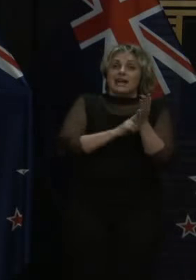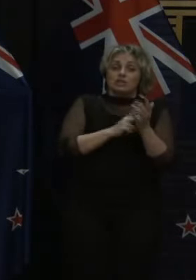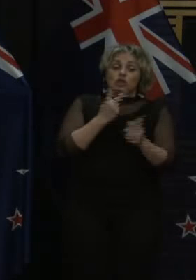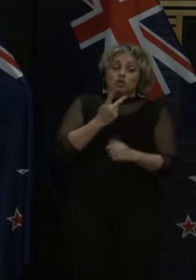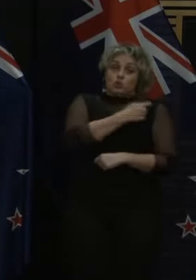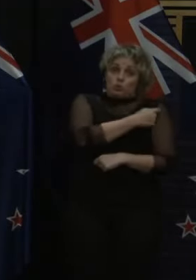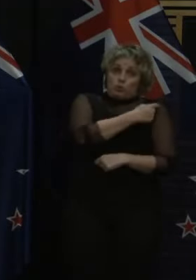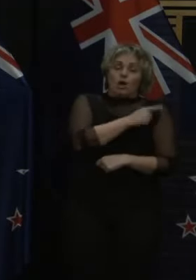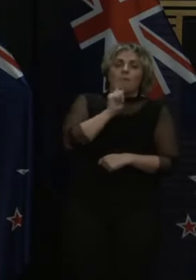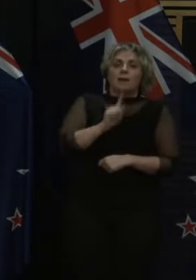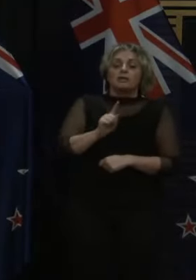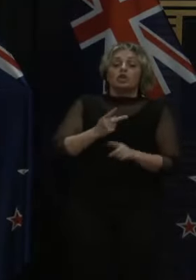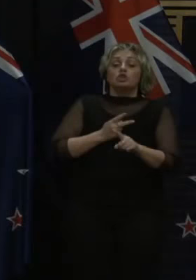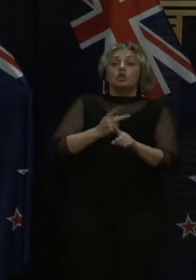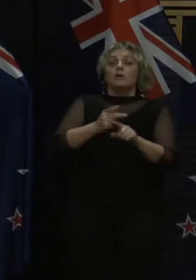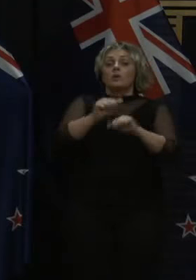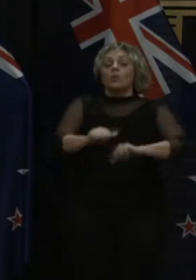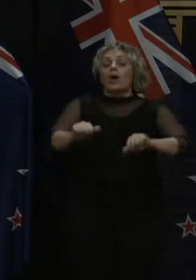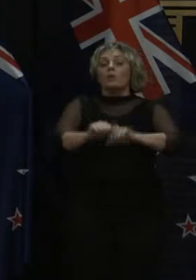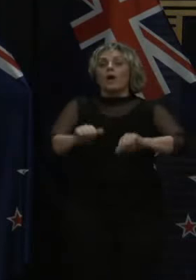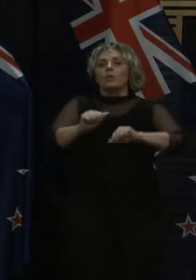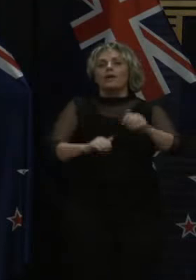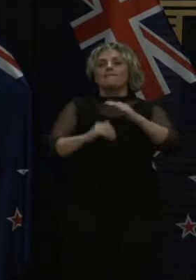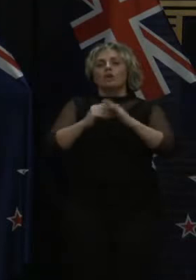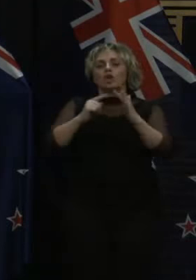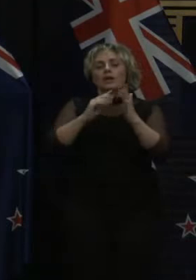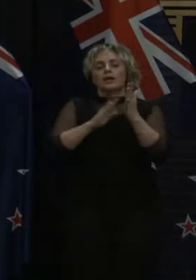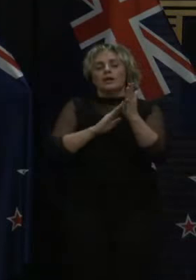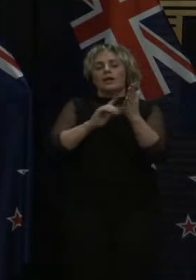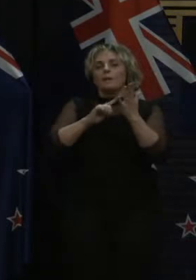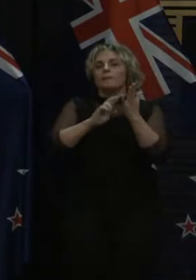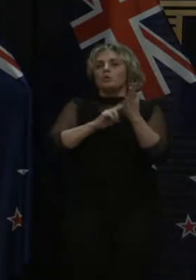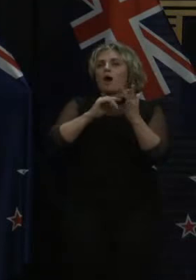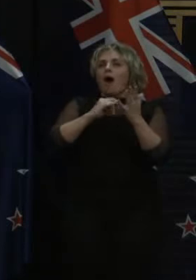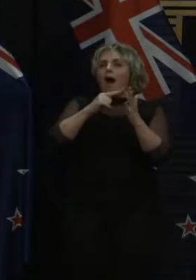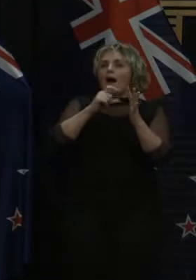One thing I should correct myself on, you are fully vaccinated after two doses, you